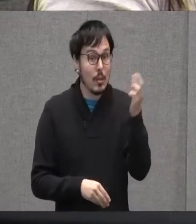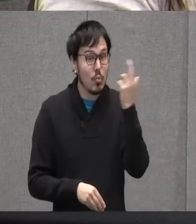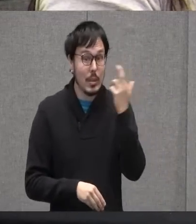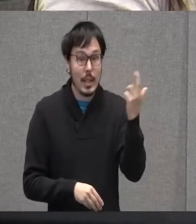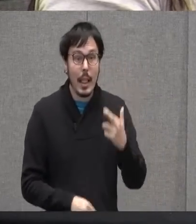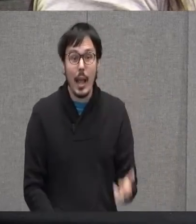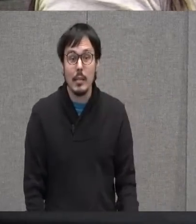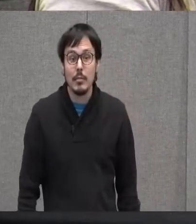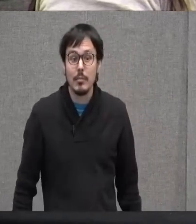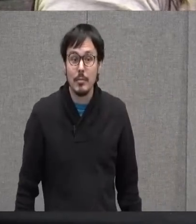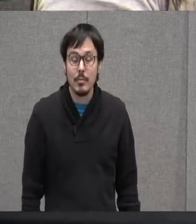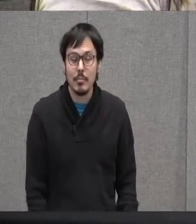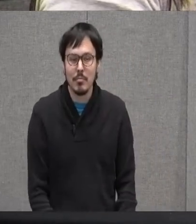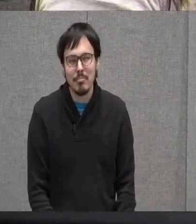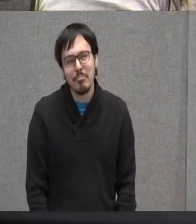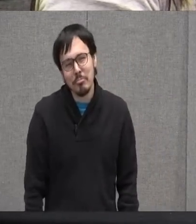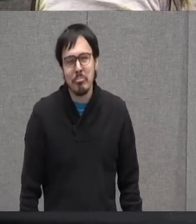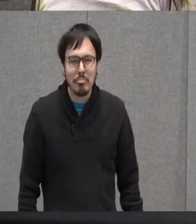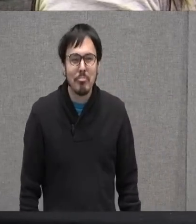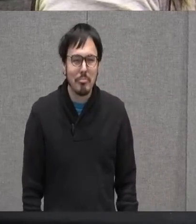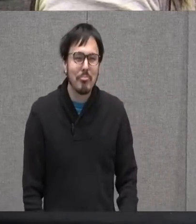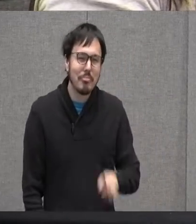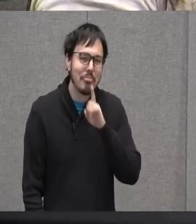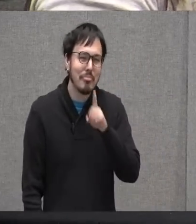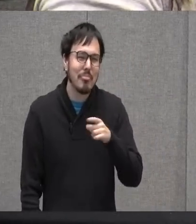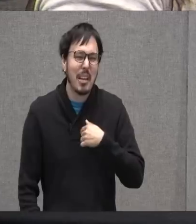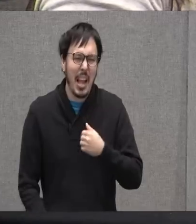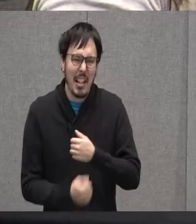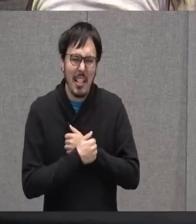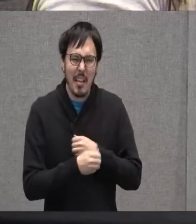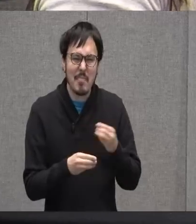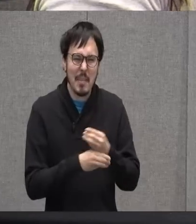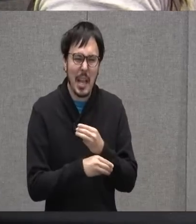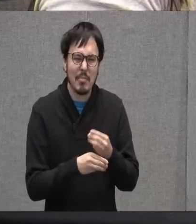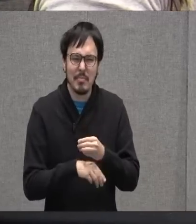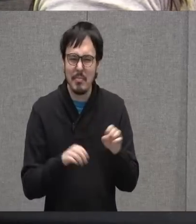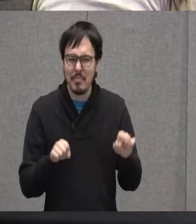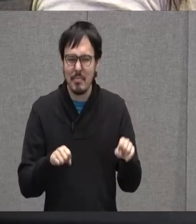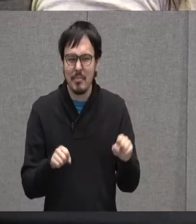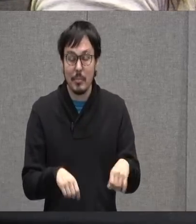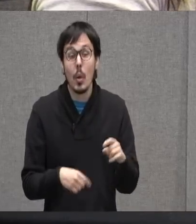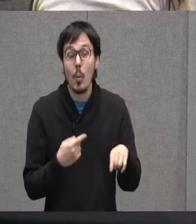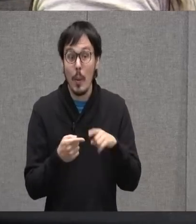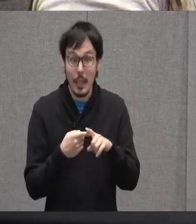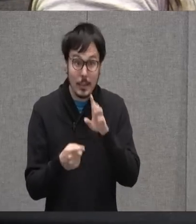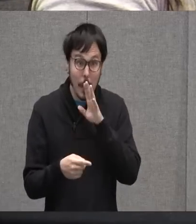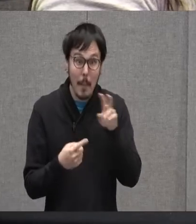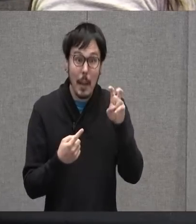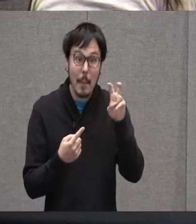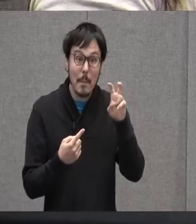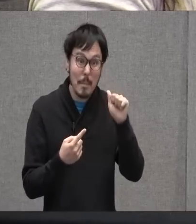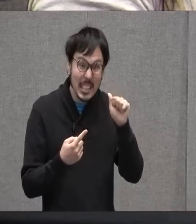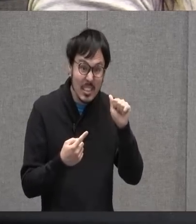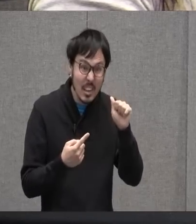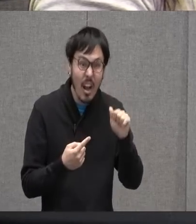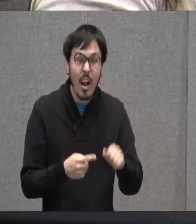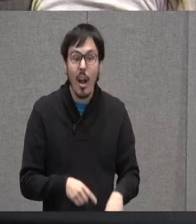I think I do love math now too, especially when they talk about pizza and fractions.